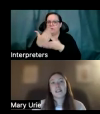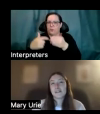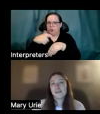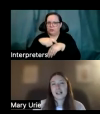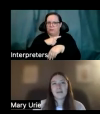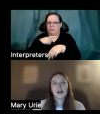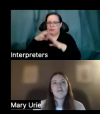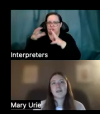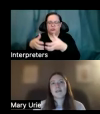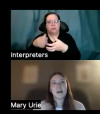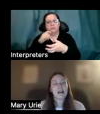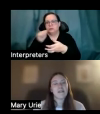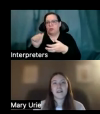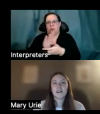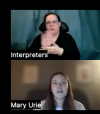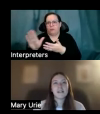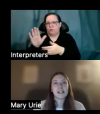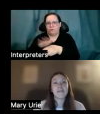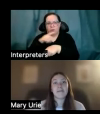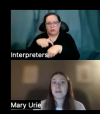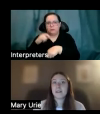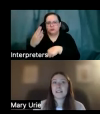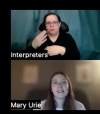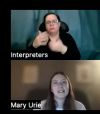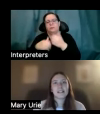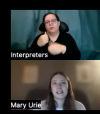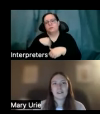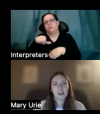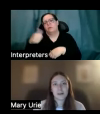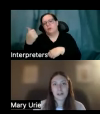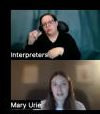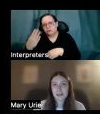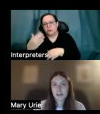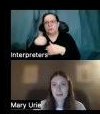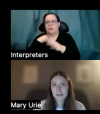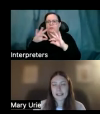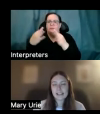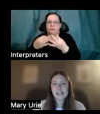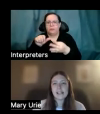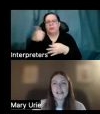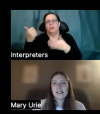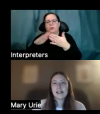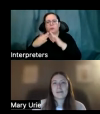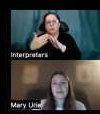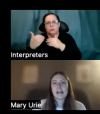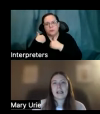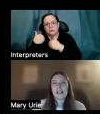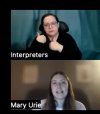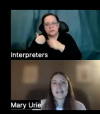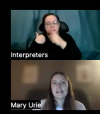not their full time job. Most of them have other jobs, they have families, they have other community responsibilities. And